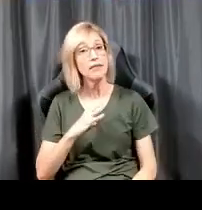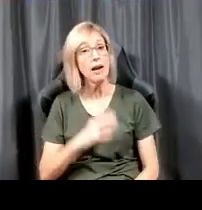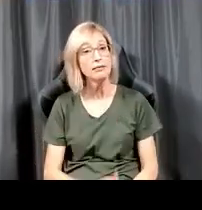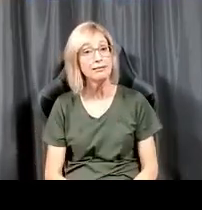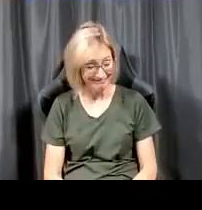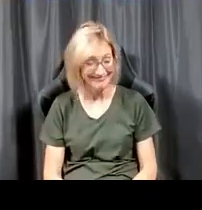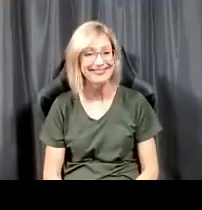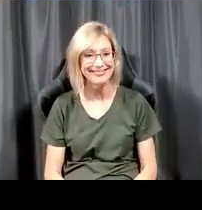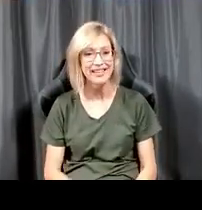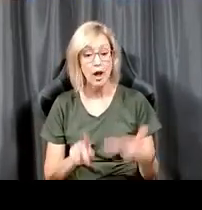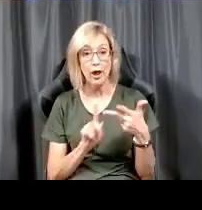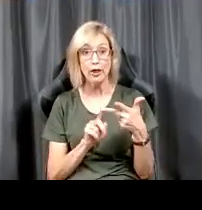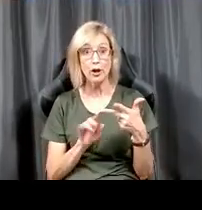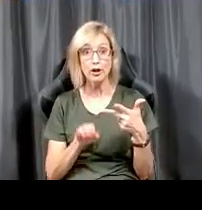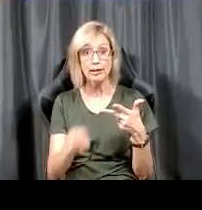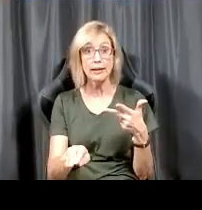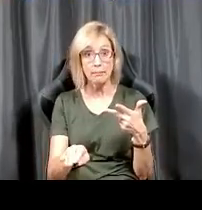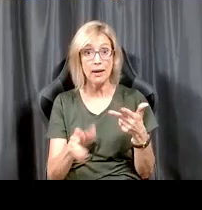The third step after they have interacted with the food